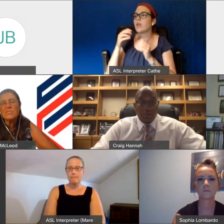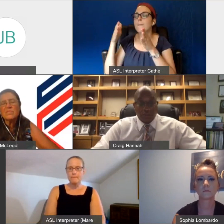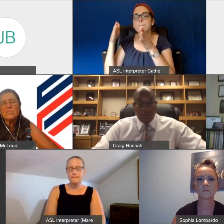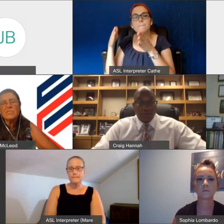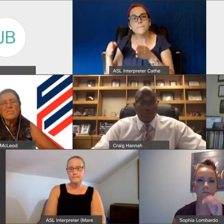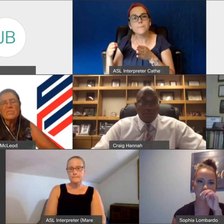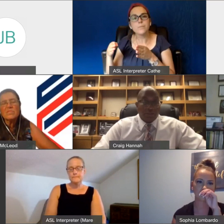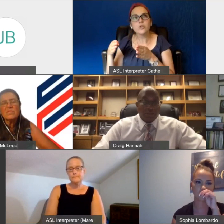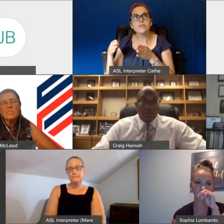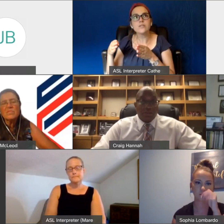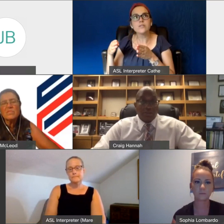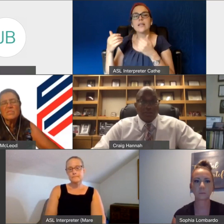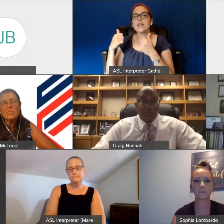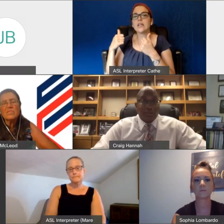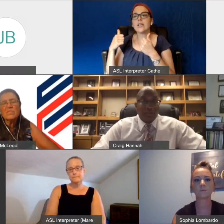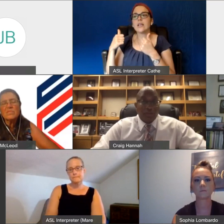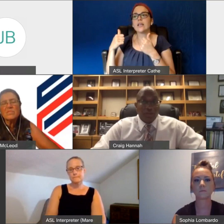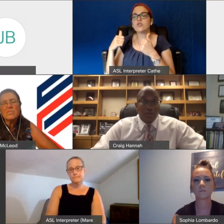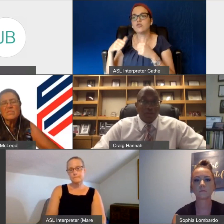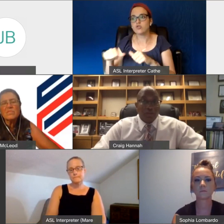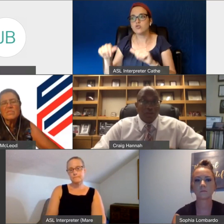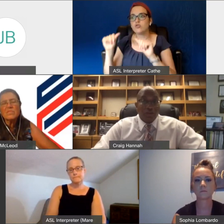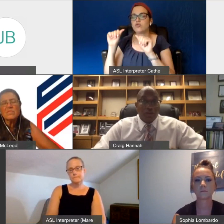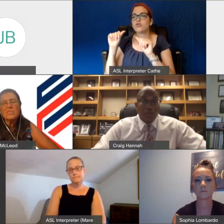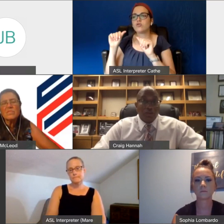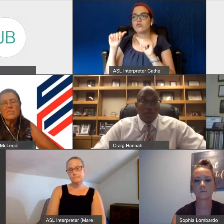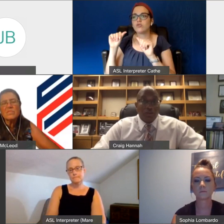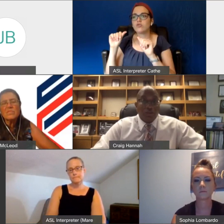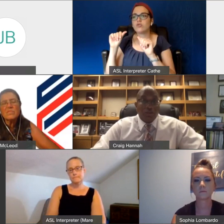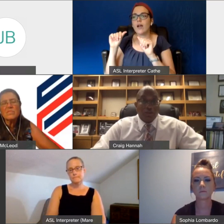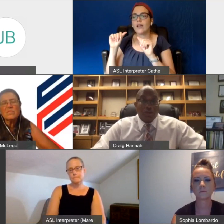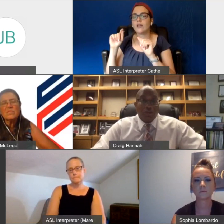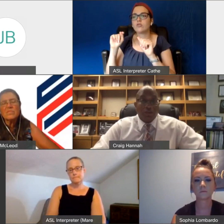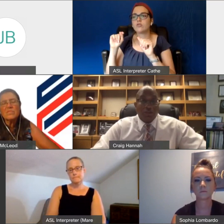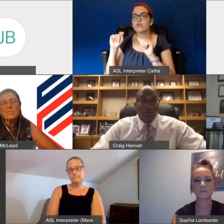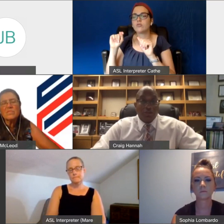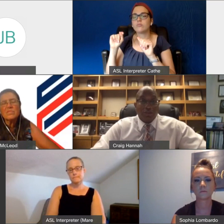by taking methamphetamine when they're on naltrexone might actually outsmart themselves and not be particularly successful at it.